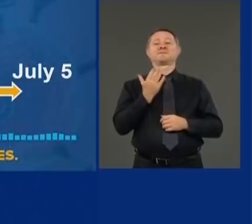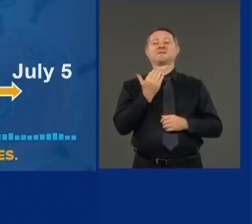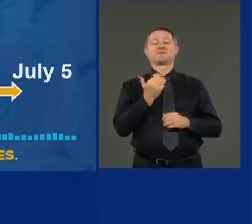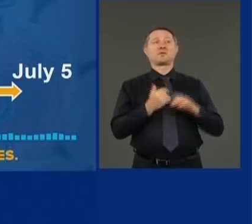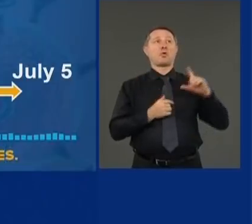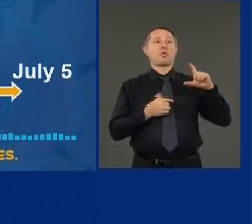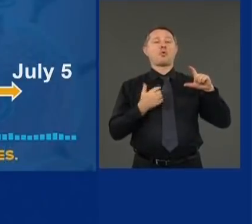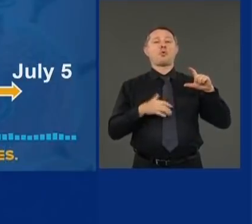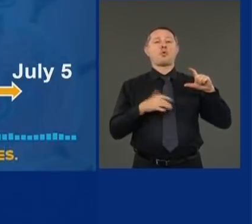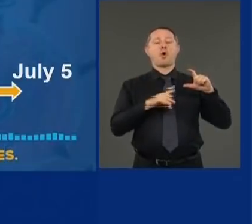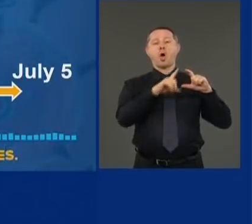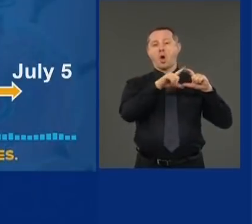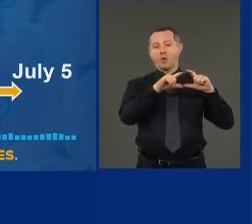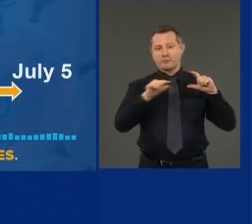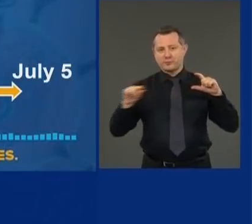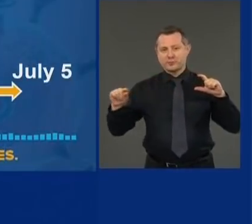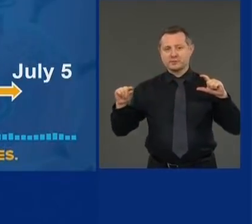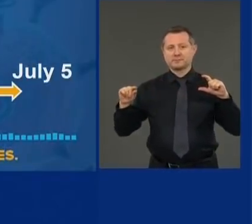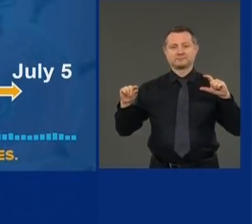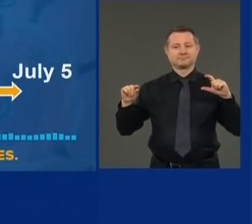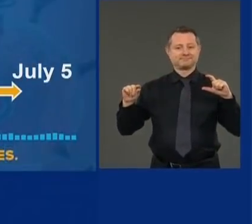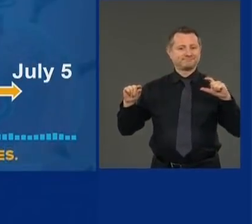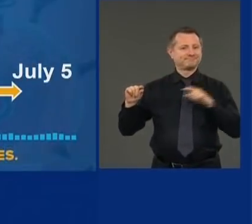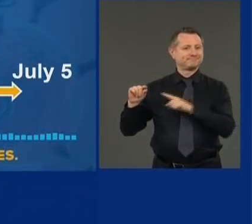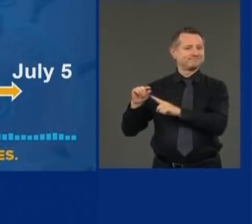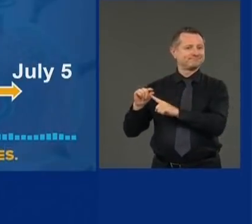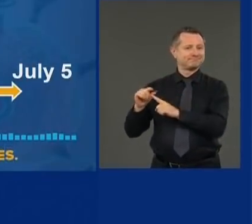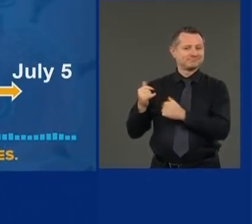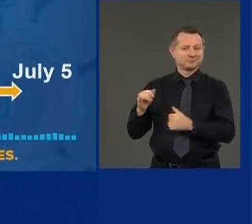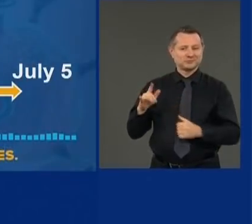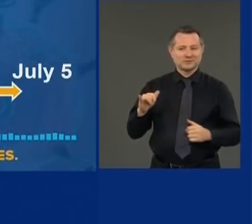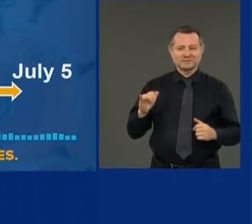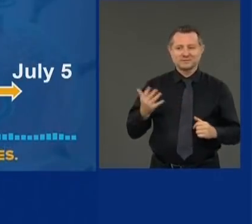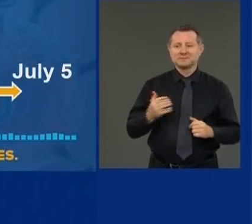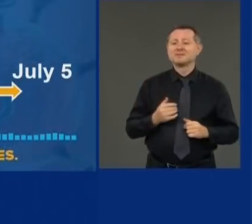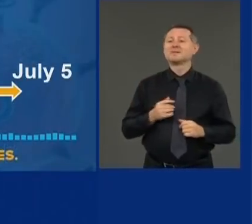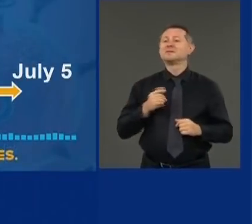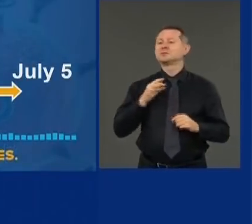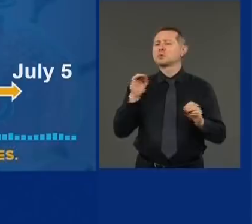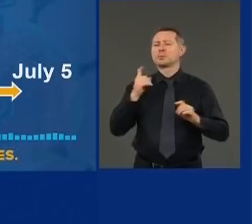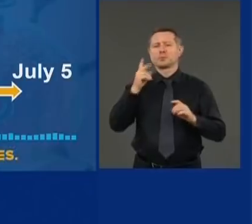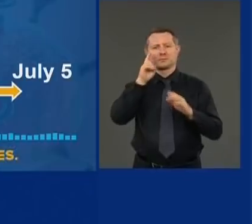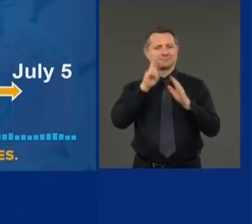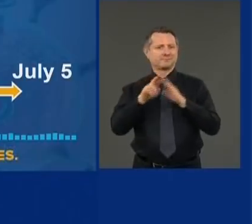SO WE ARE ACTUALLY DOWN FROM WHERE WE WERE WHEN WE STARTED